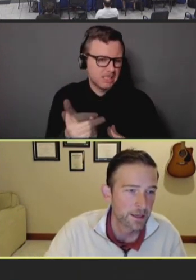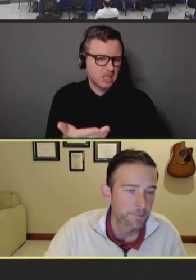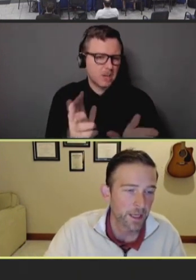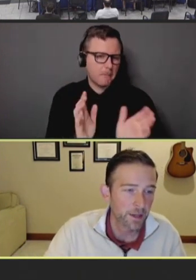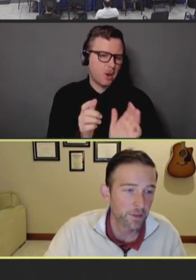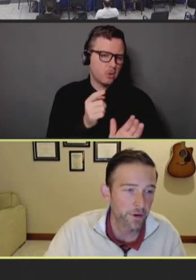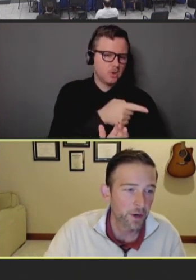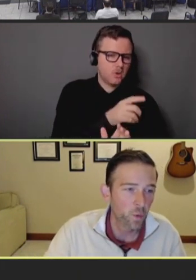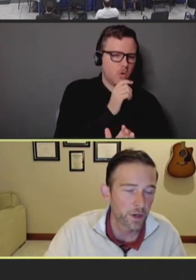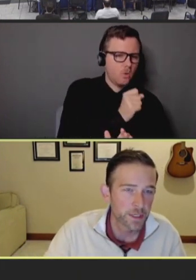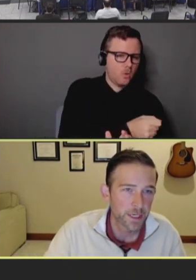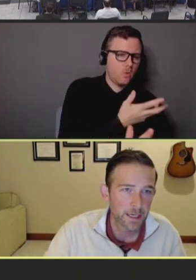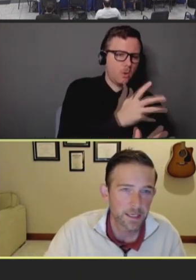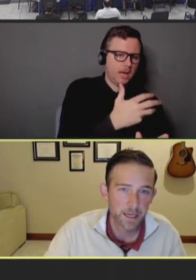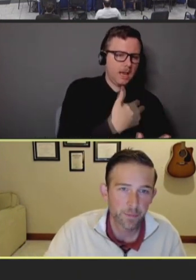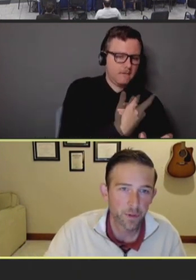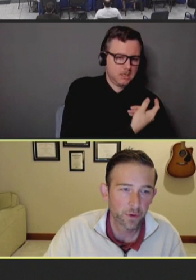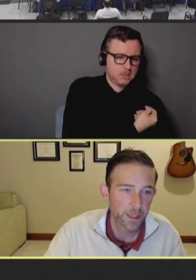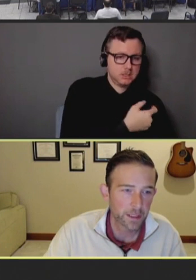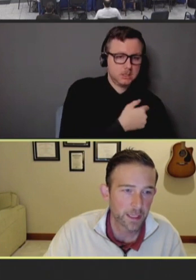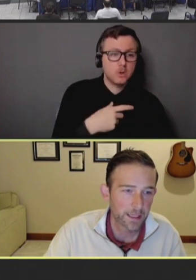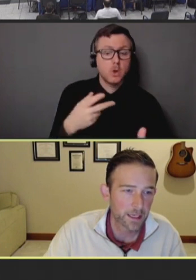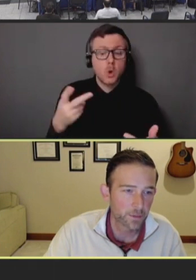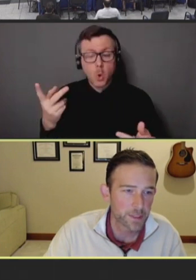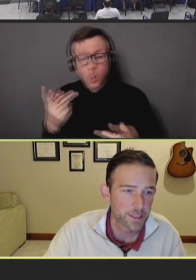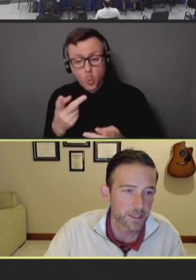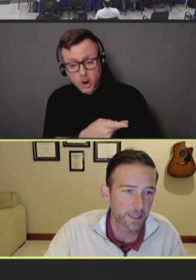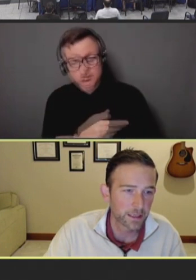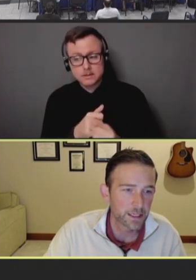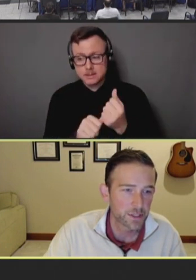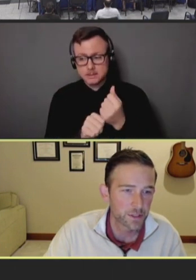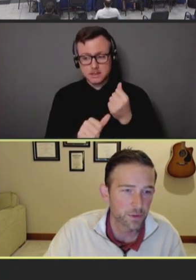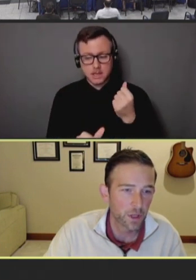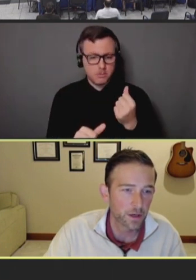And in the very worst-case sample that we collected; it was still at least two logs